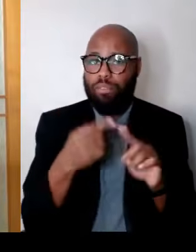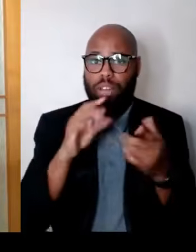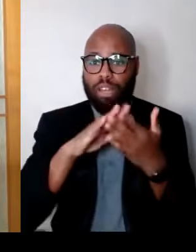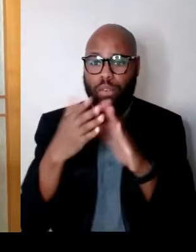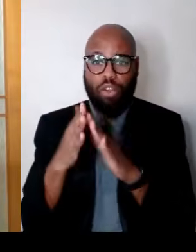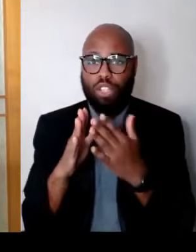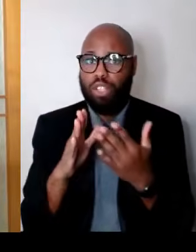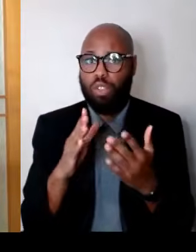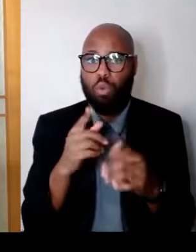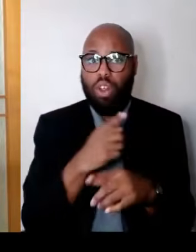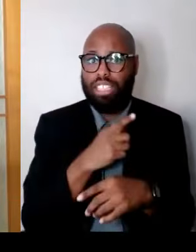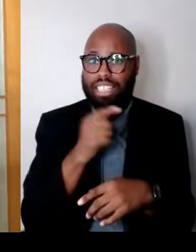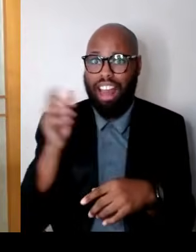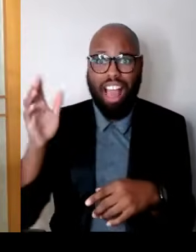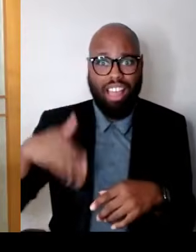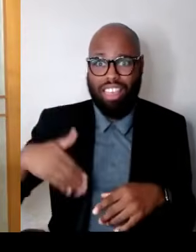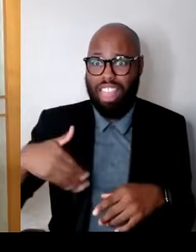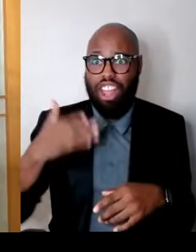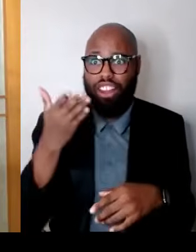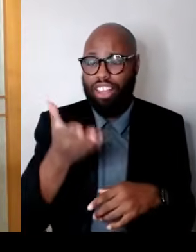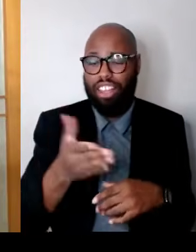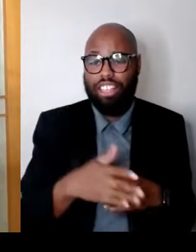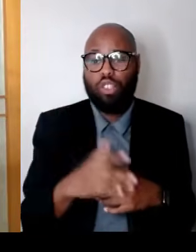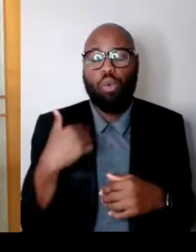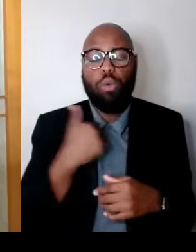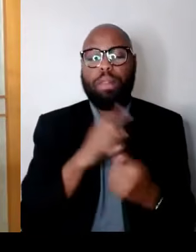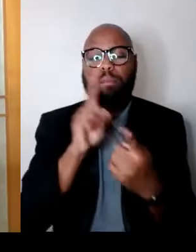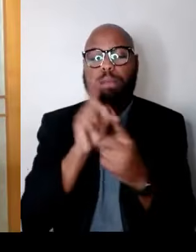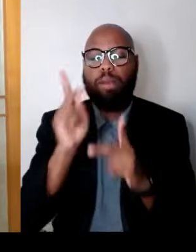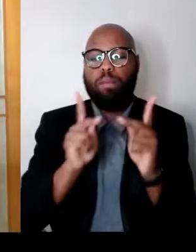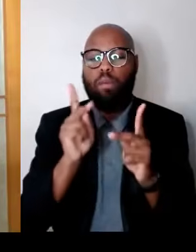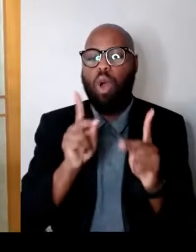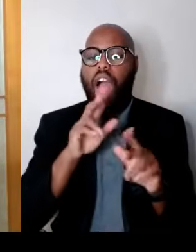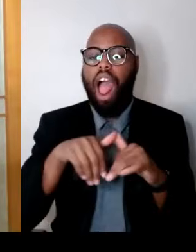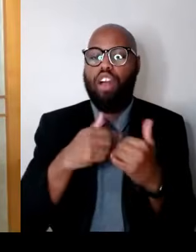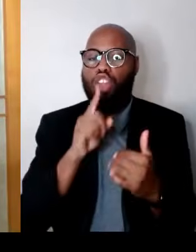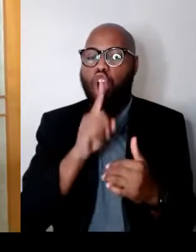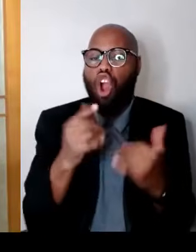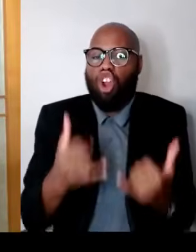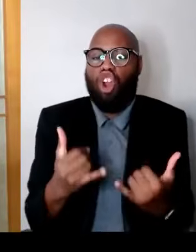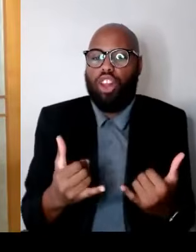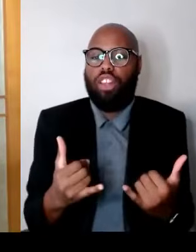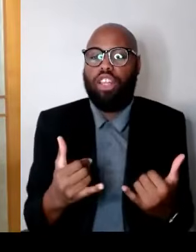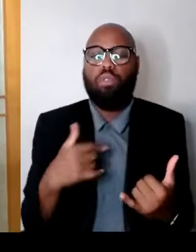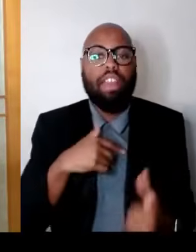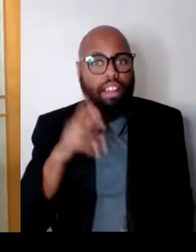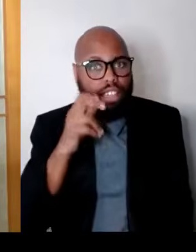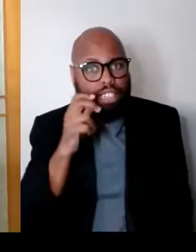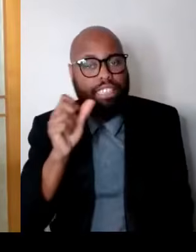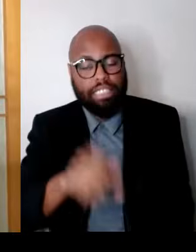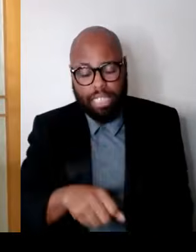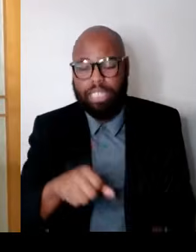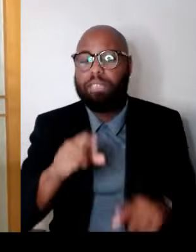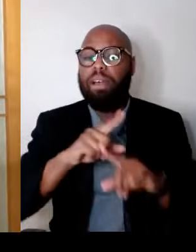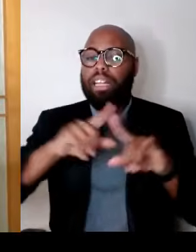So we need to meet people where they're at. And if our communities push back, we need to listen to why, but we also have to explore together.